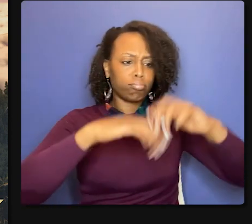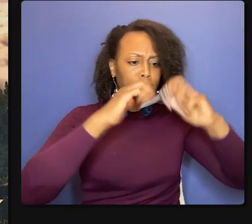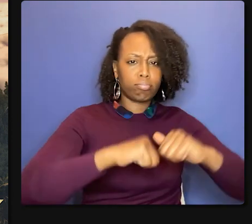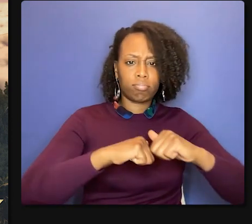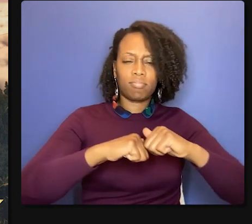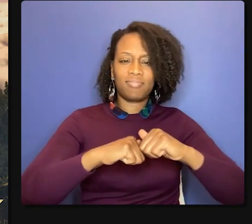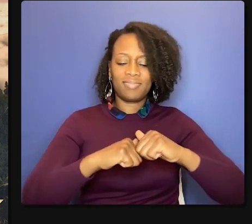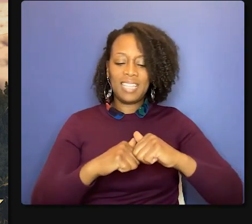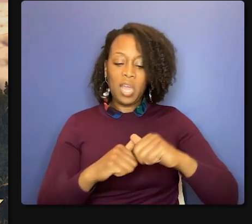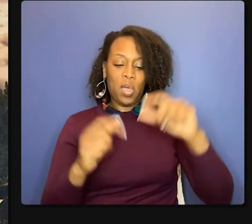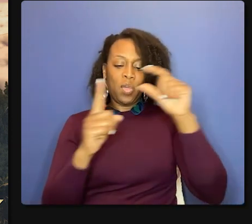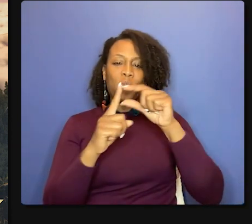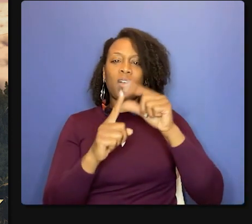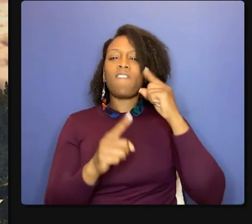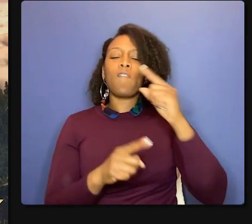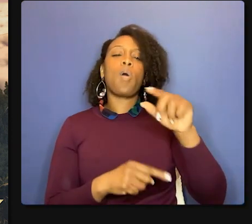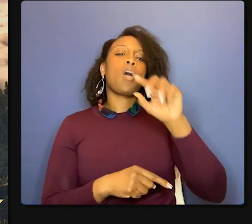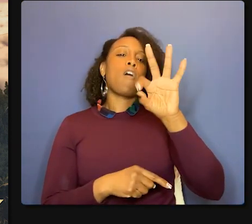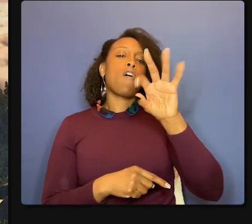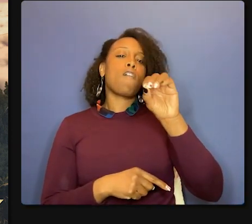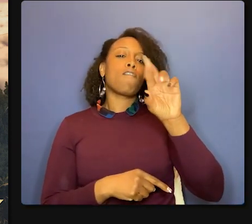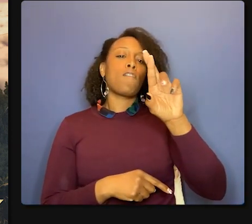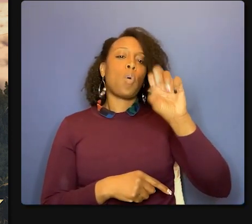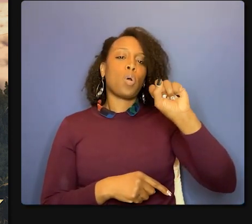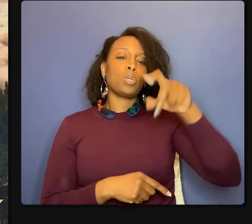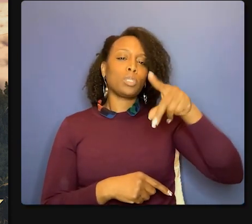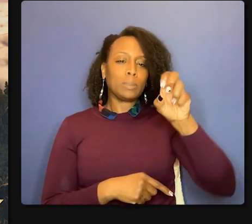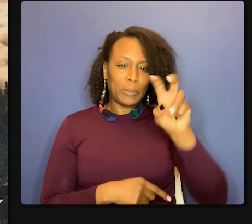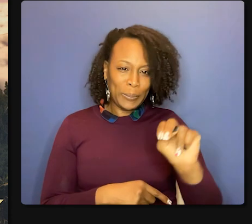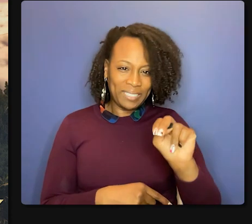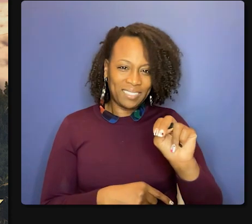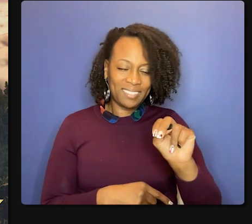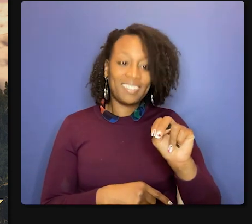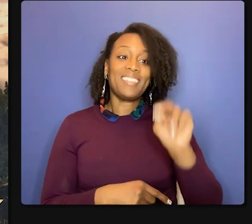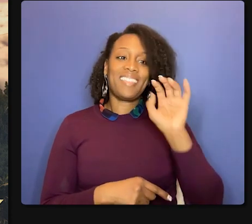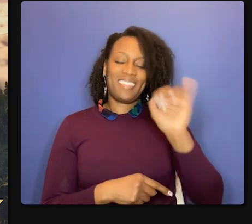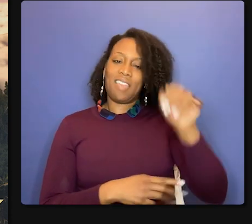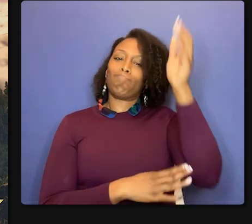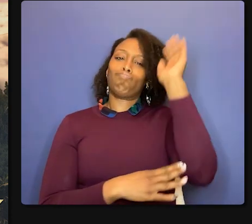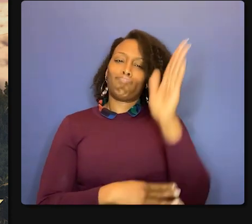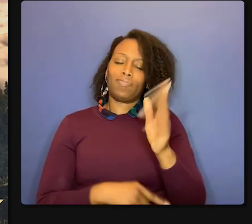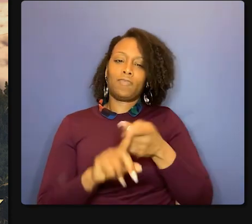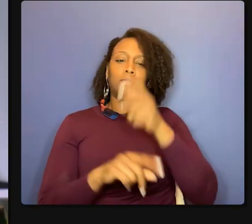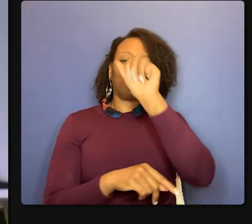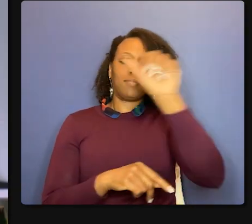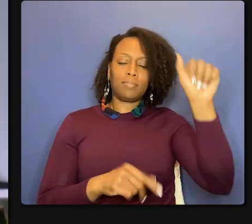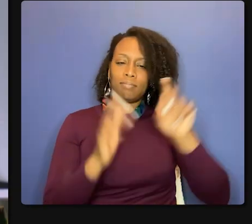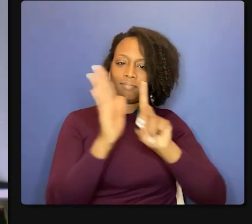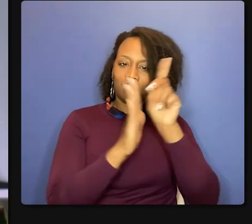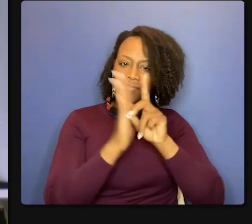Now in this talk, you will hear first hand information and experiences from a triple A developer